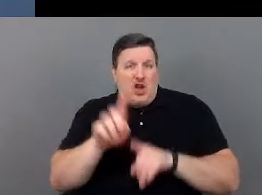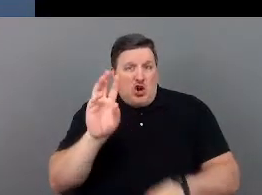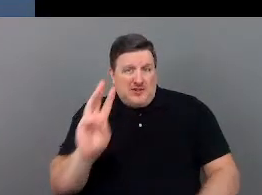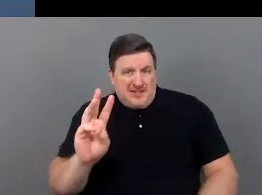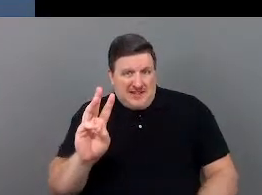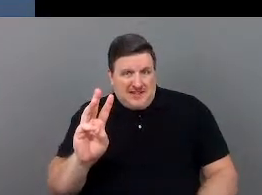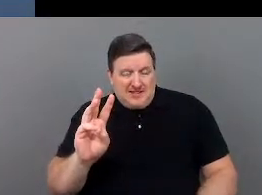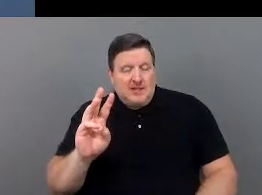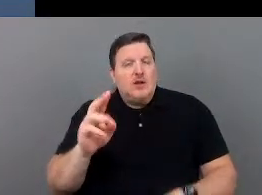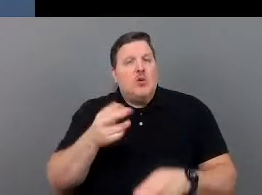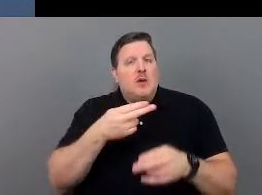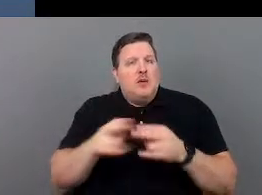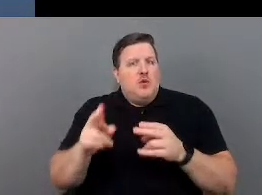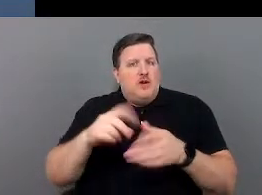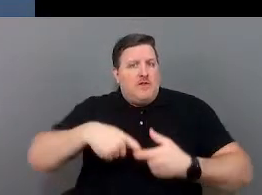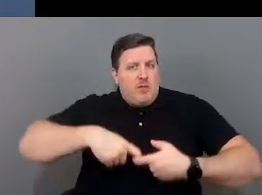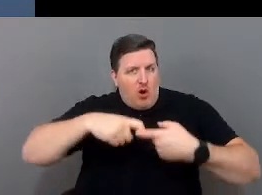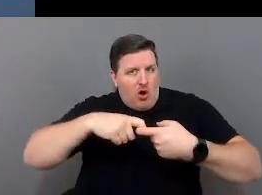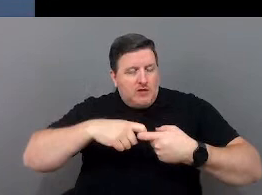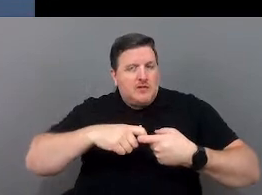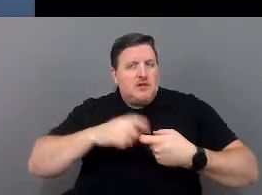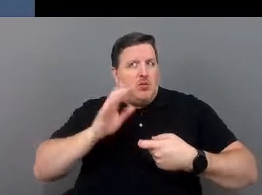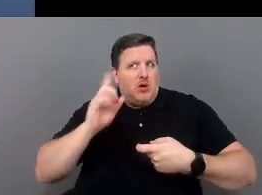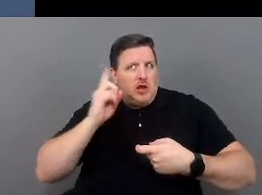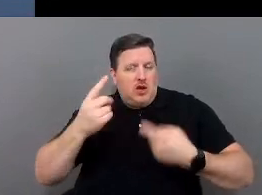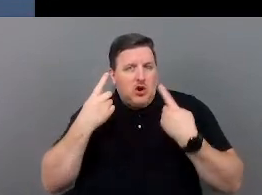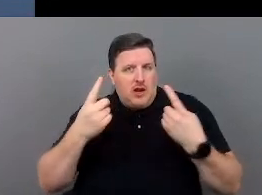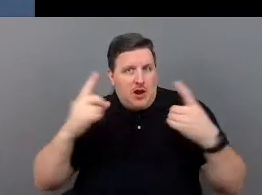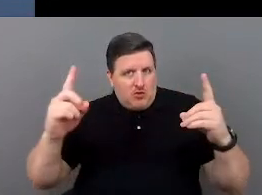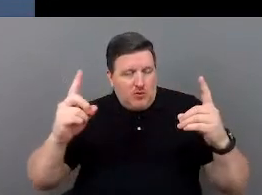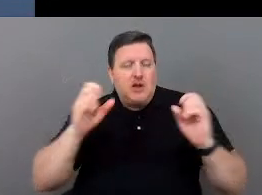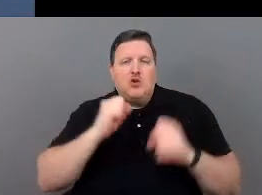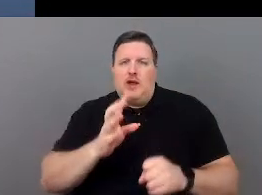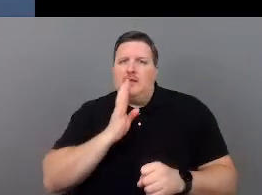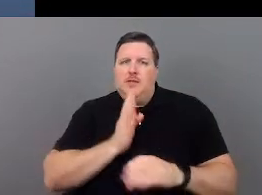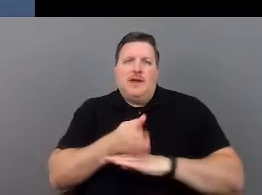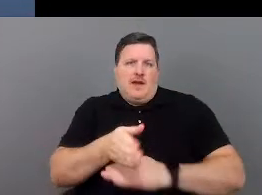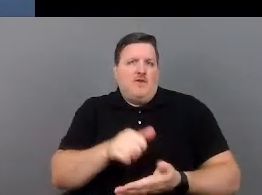TERESA DELOTTA, THERE WILL BE A BRIEF PAUSE, YOU'LL AFTER THAT. SPEAKER ONE, WELCOME?